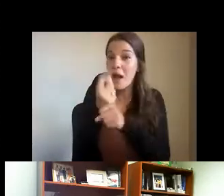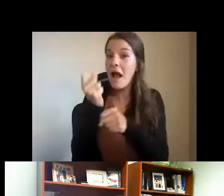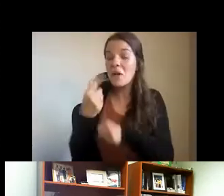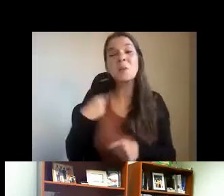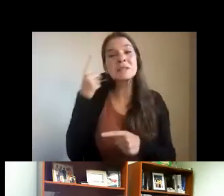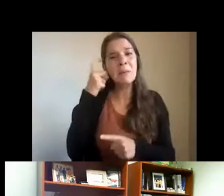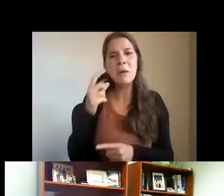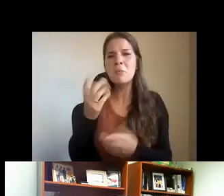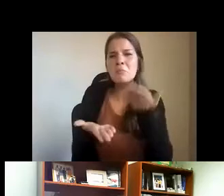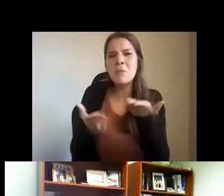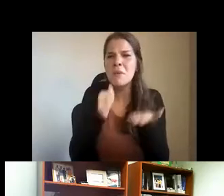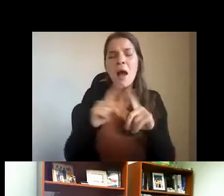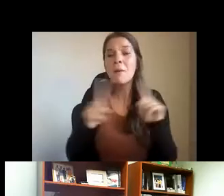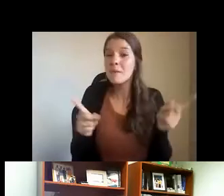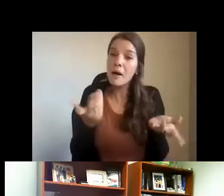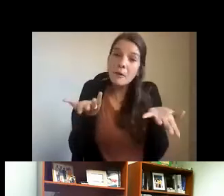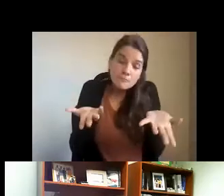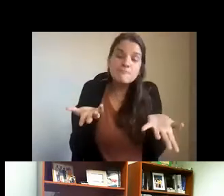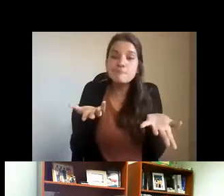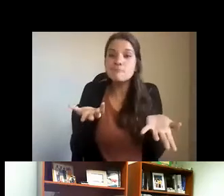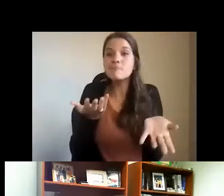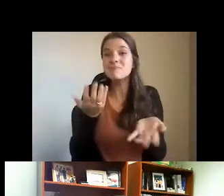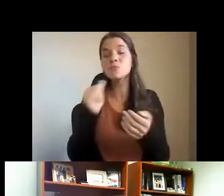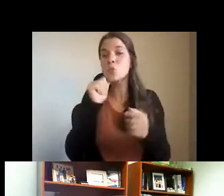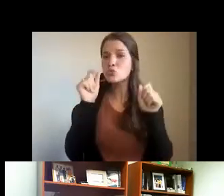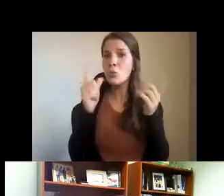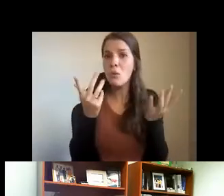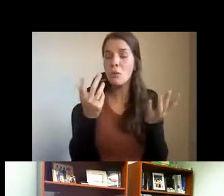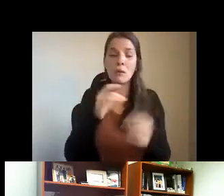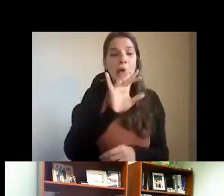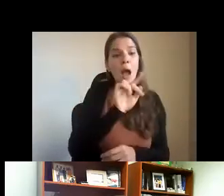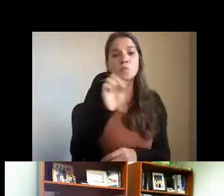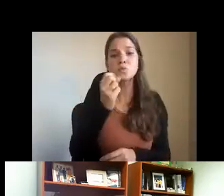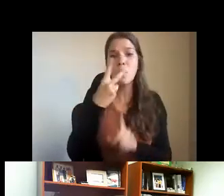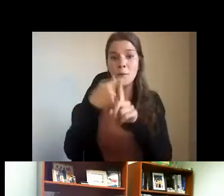surprised if at some point after about 8 to 12 months after you've gotten your first vaccines